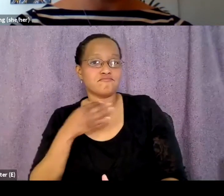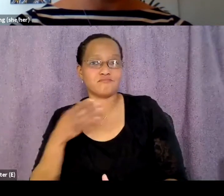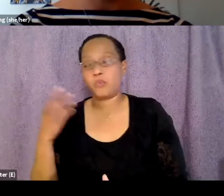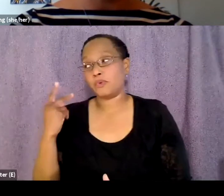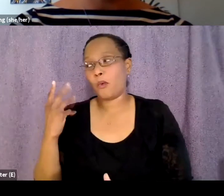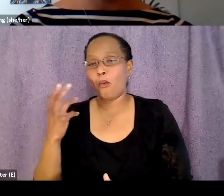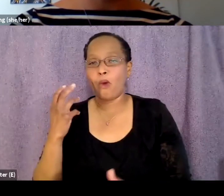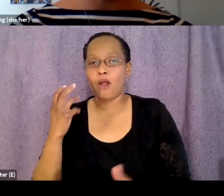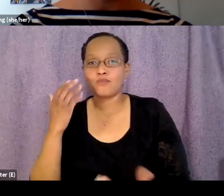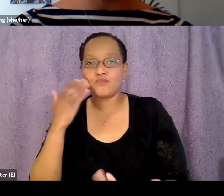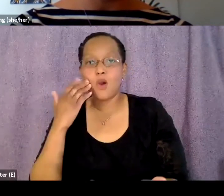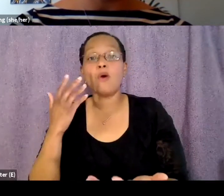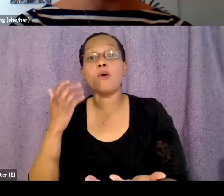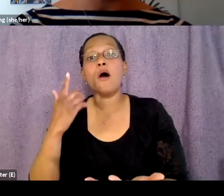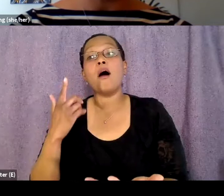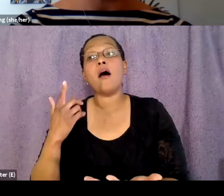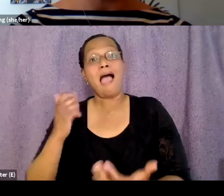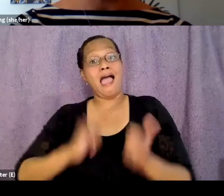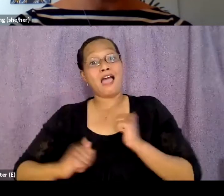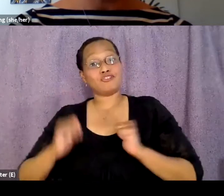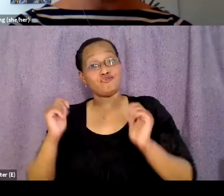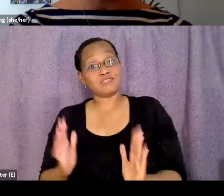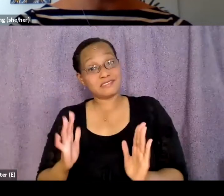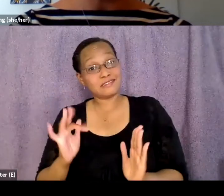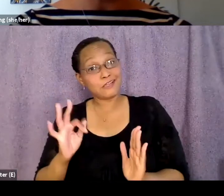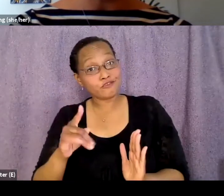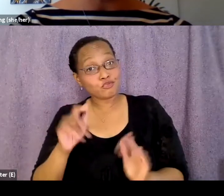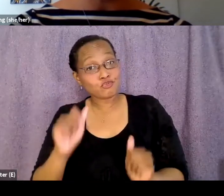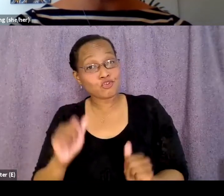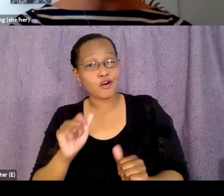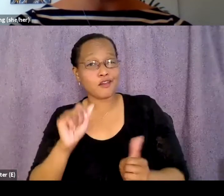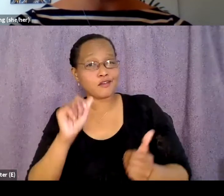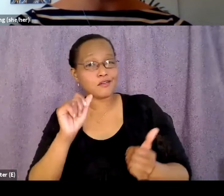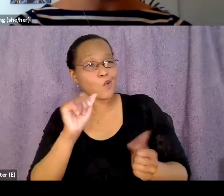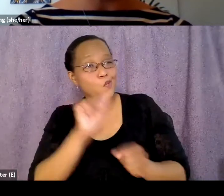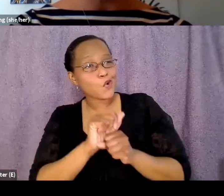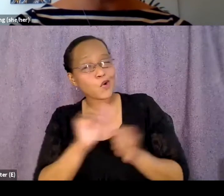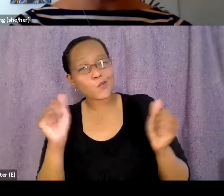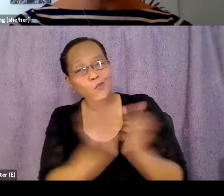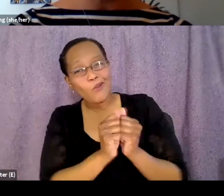as an actress who, if you can work with anyone in your wildest dreams, or if you can create